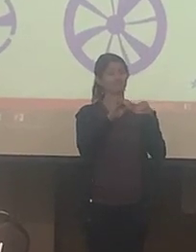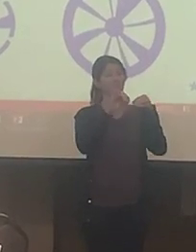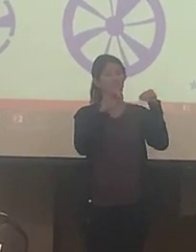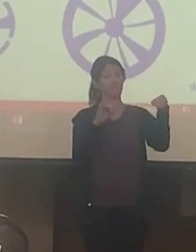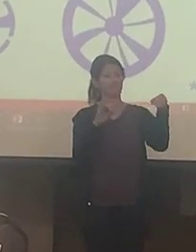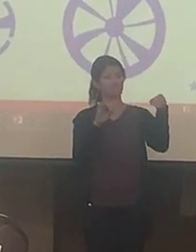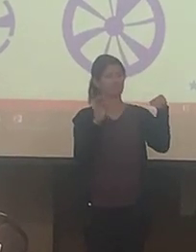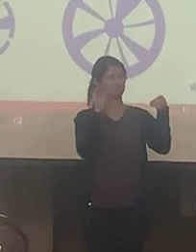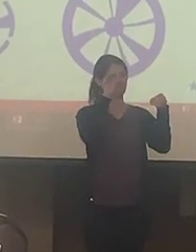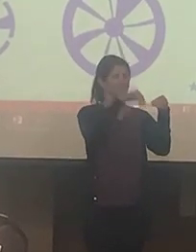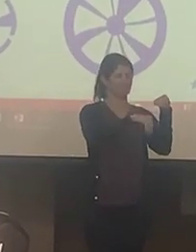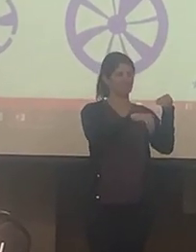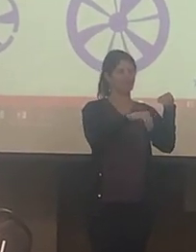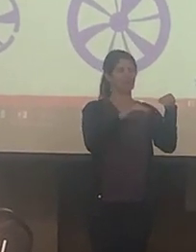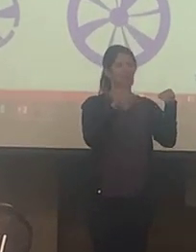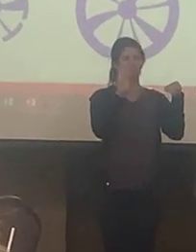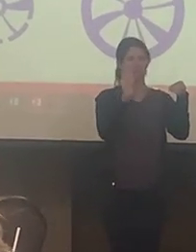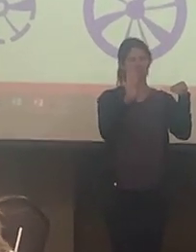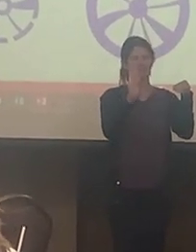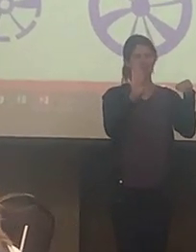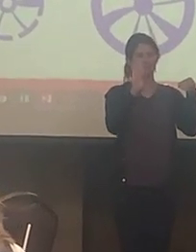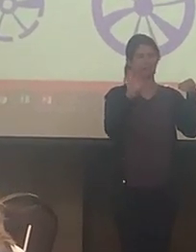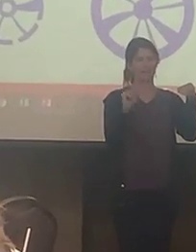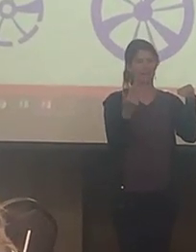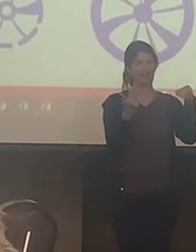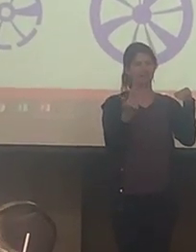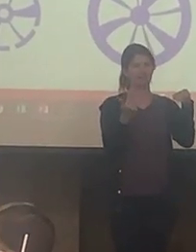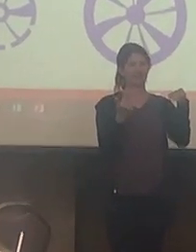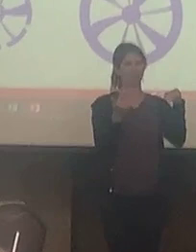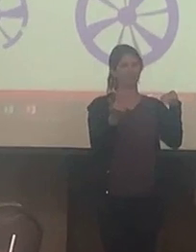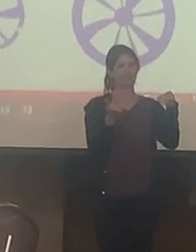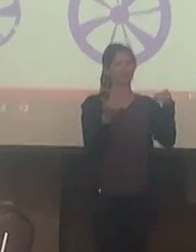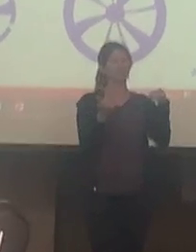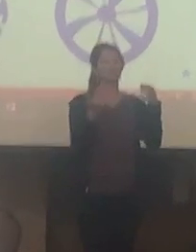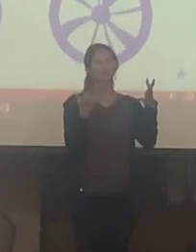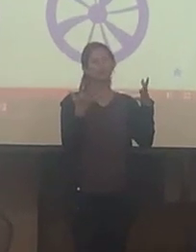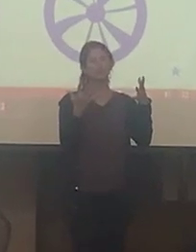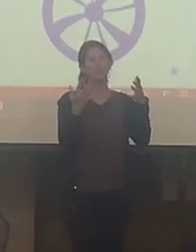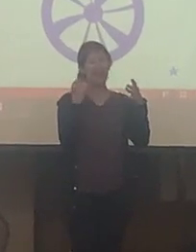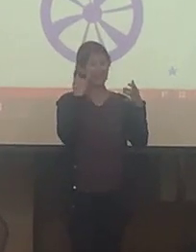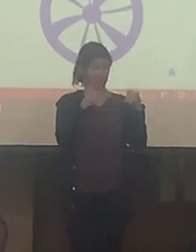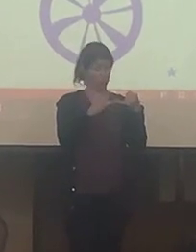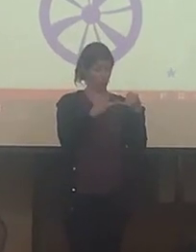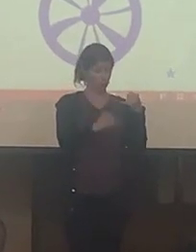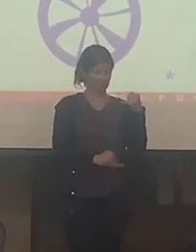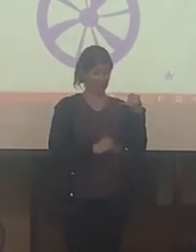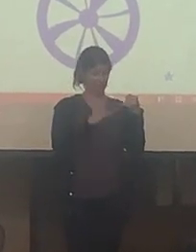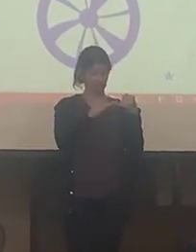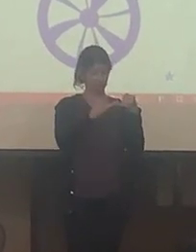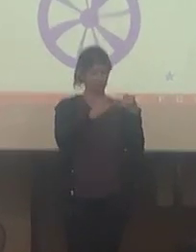that you want your child to have a evaluation if a wheel is missing a piece is it going to roll